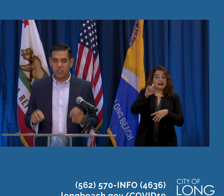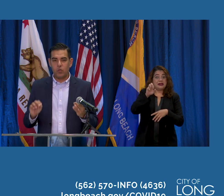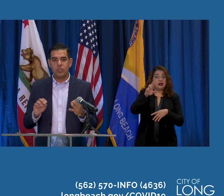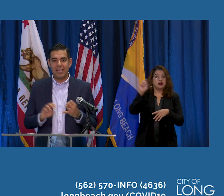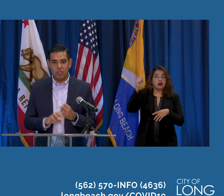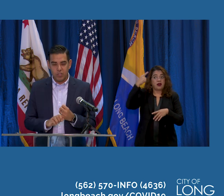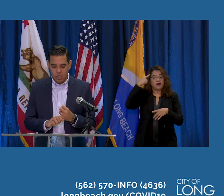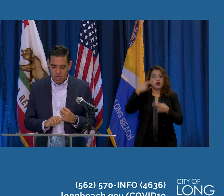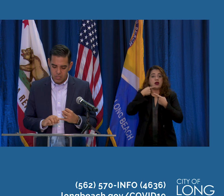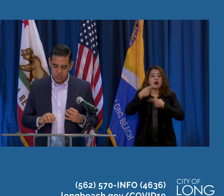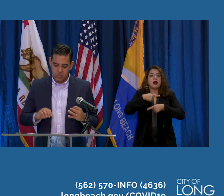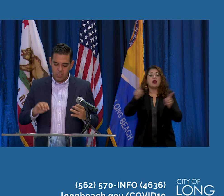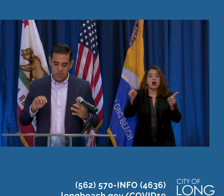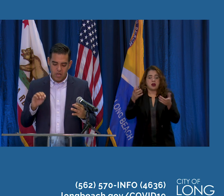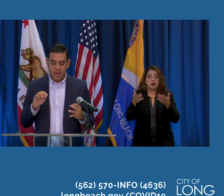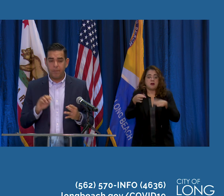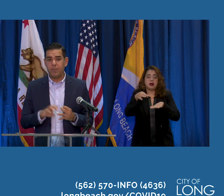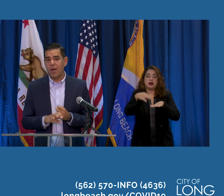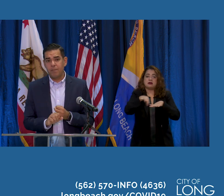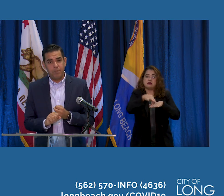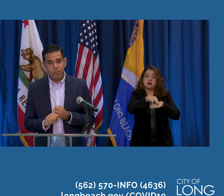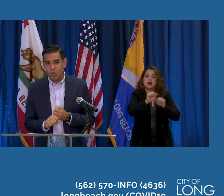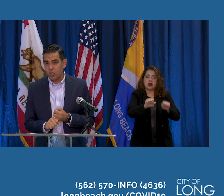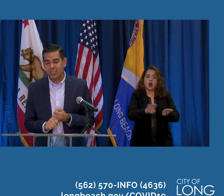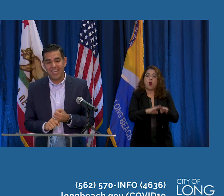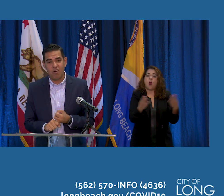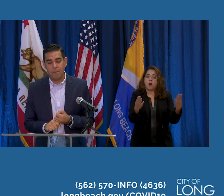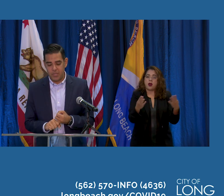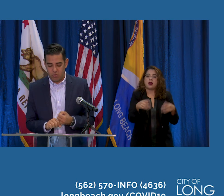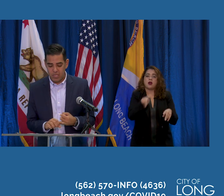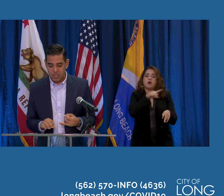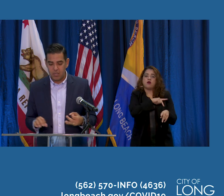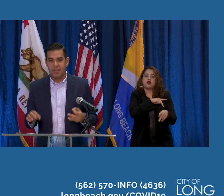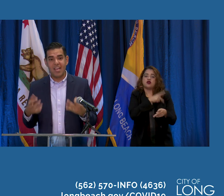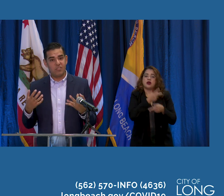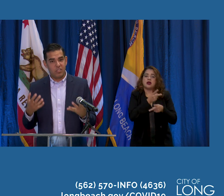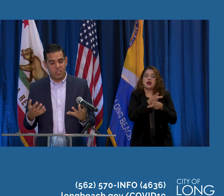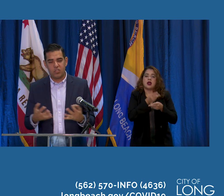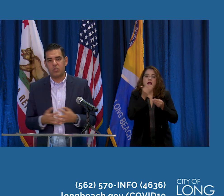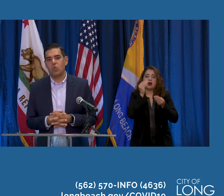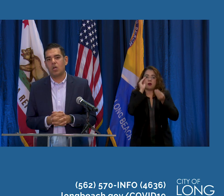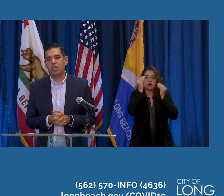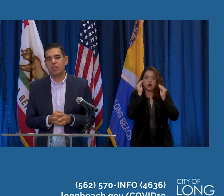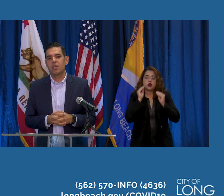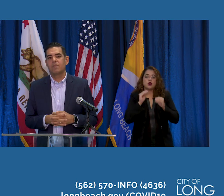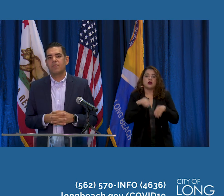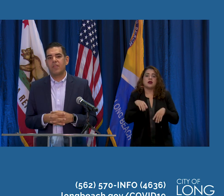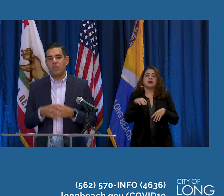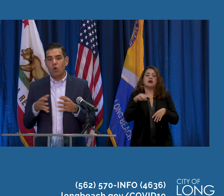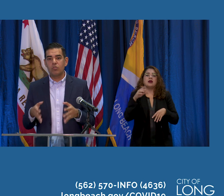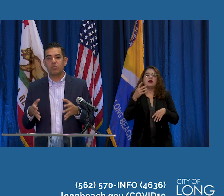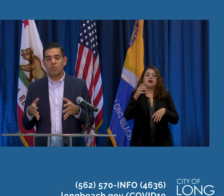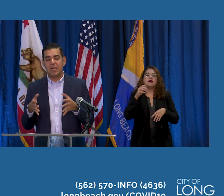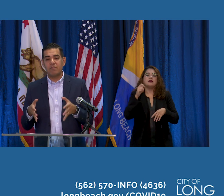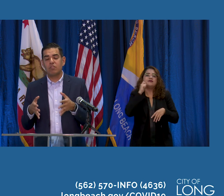This includes nail salons, personal care and beauty, estitician work, those, many of those